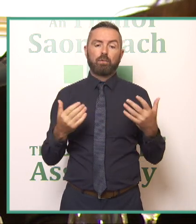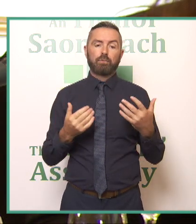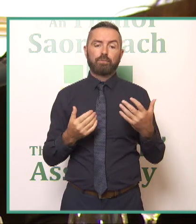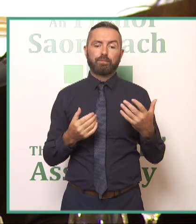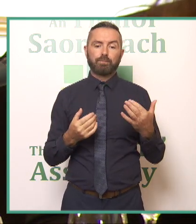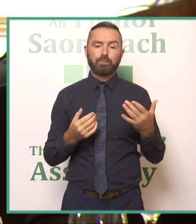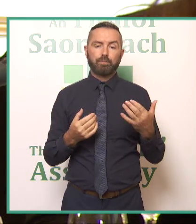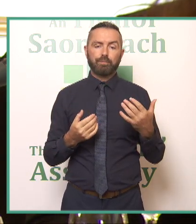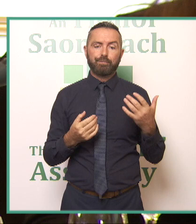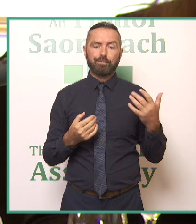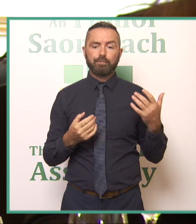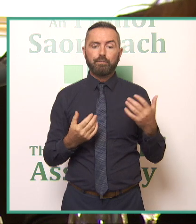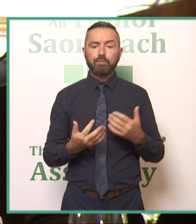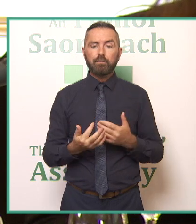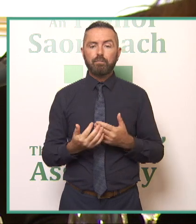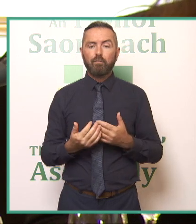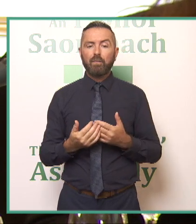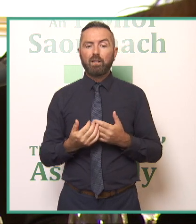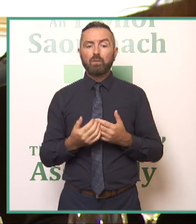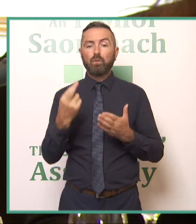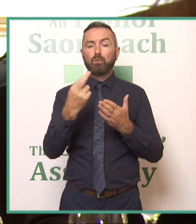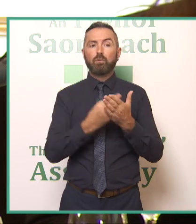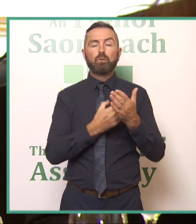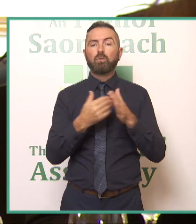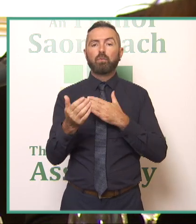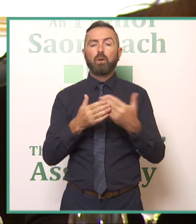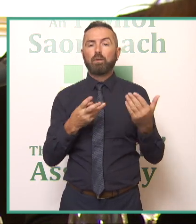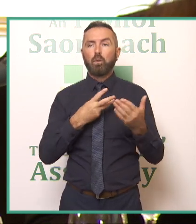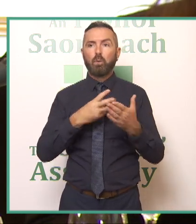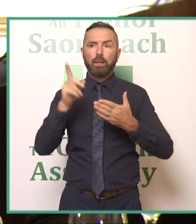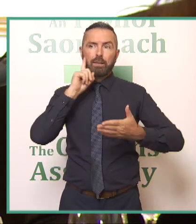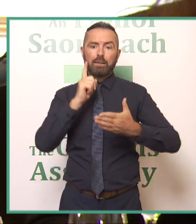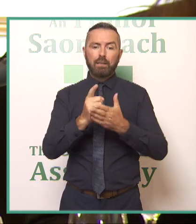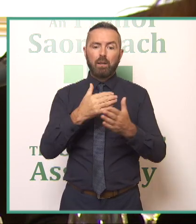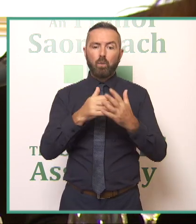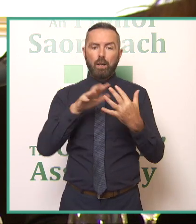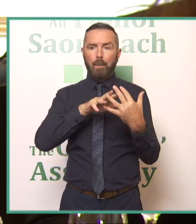if you don't so the the rules are when you're choosing what mix of Forestry to put because